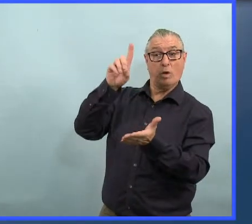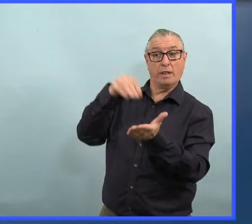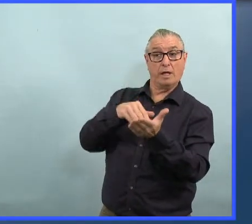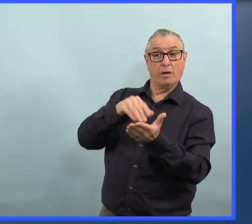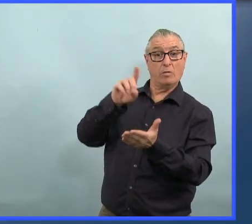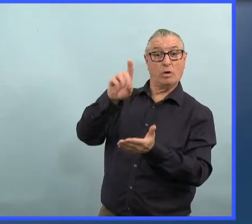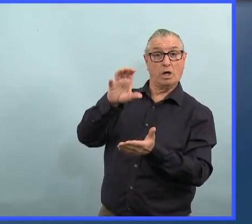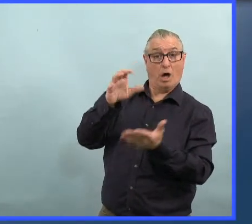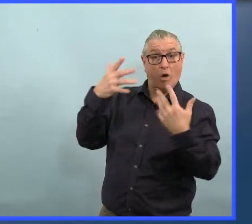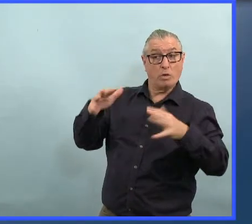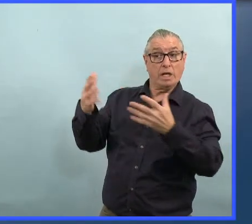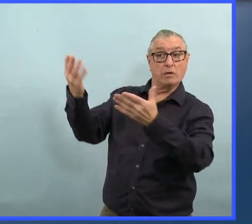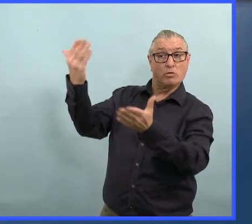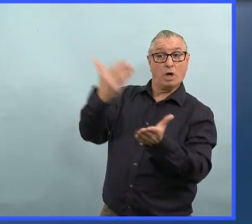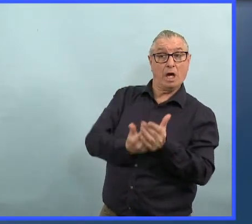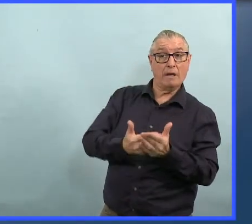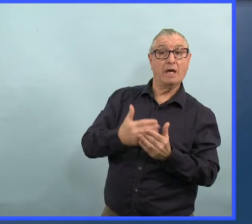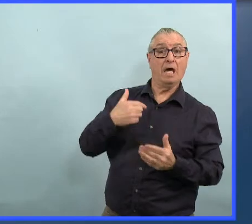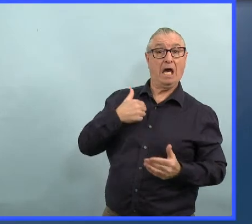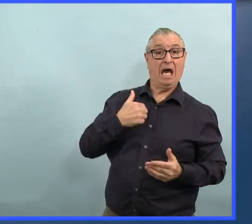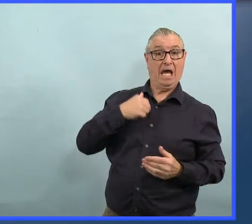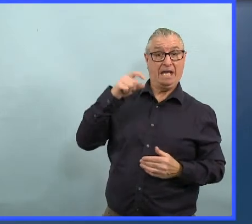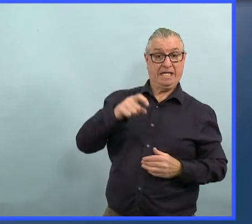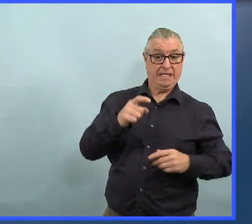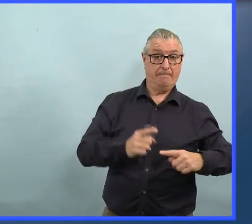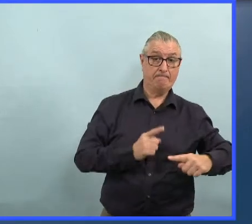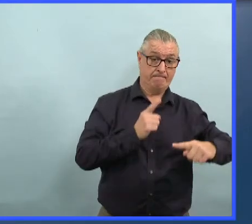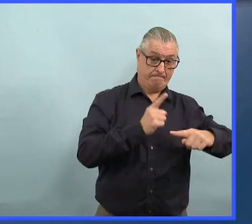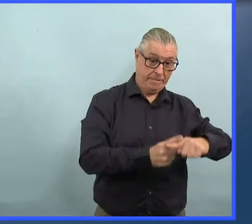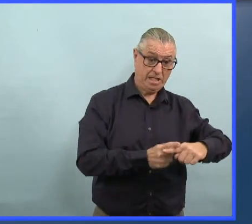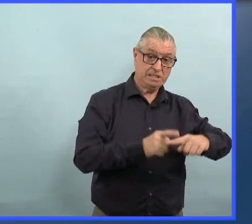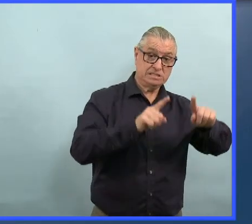and a medical review but i'm wondering who will be in charge of that medical review